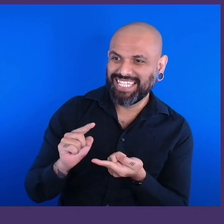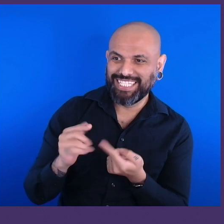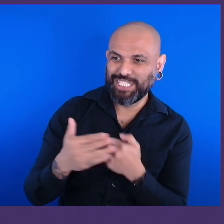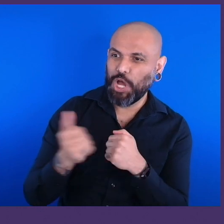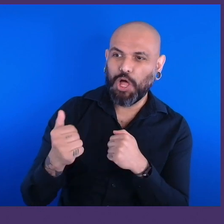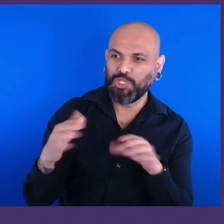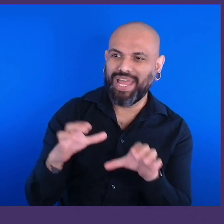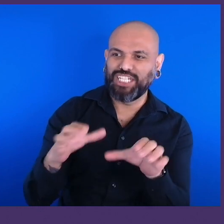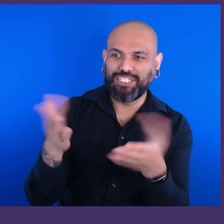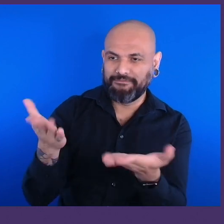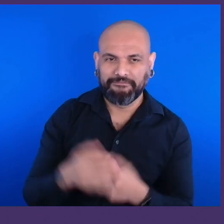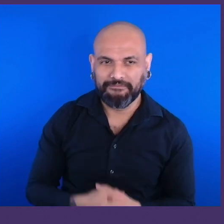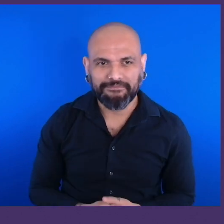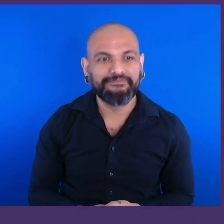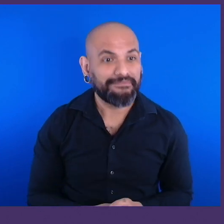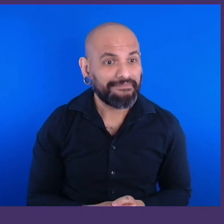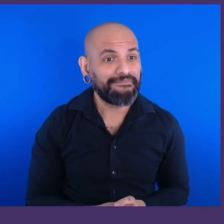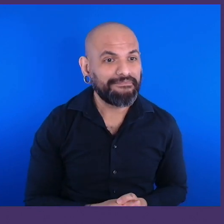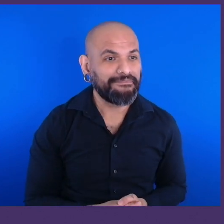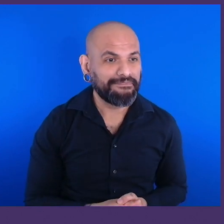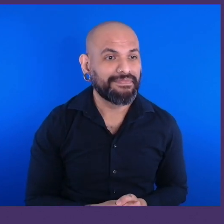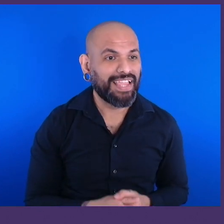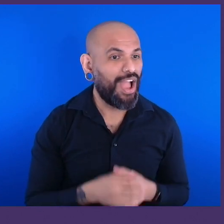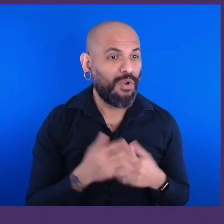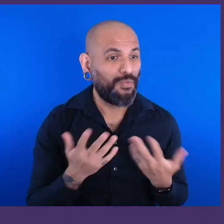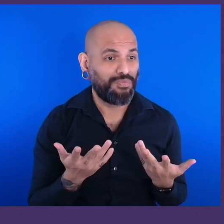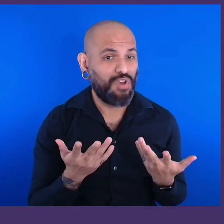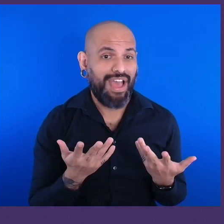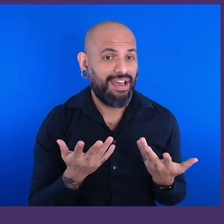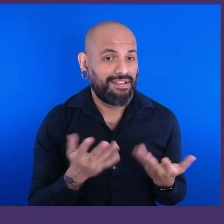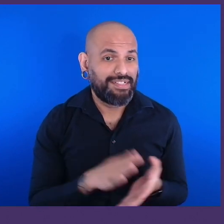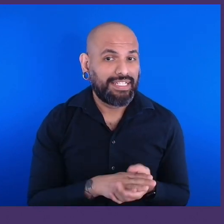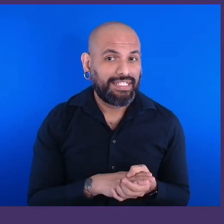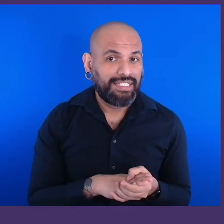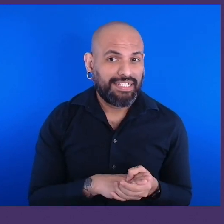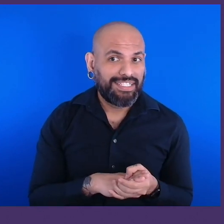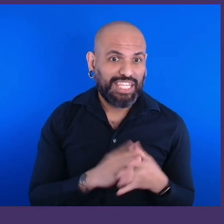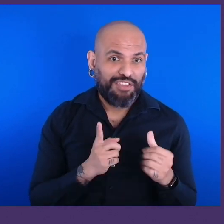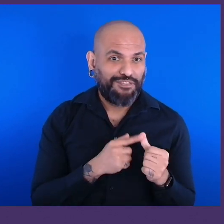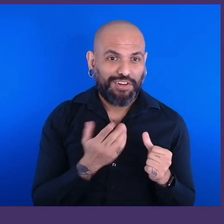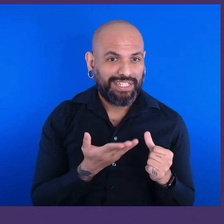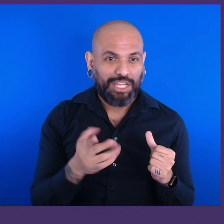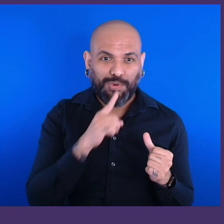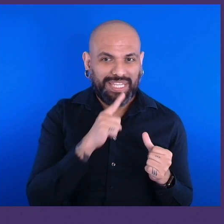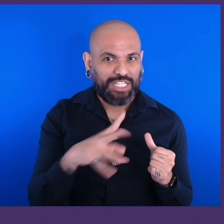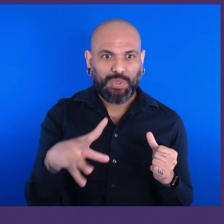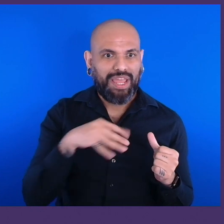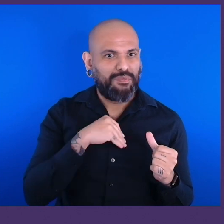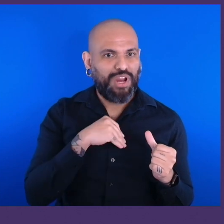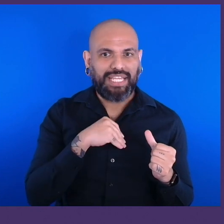Inmaculada Placencia Porrero: Well, the first thing is to embrace accessibility as a matter of quality